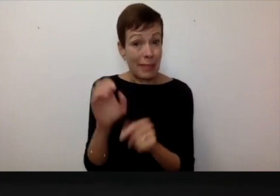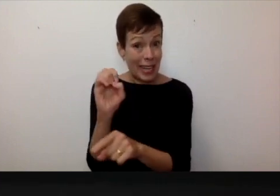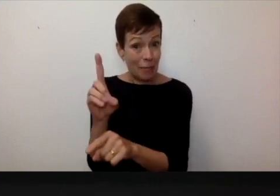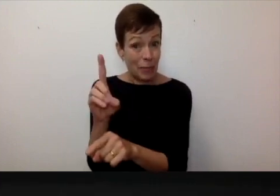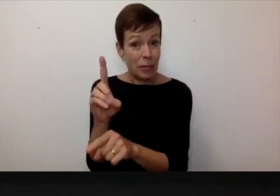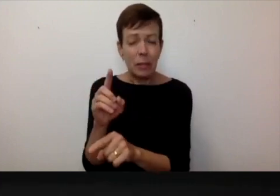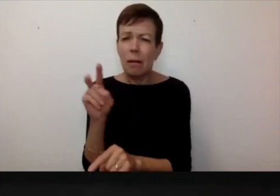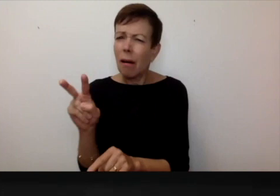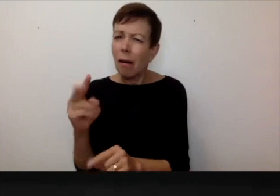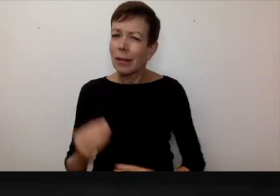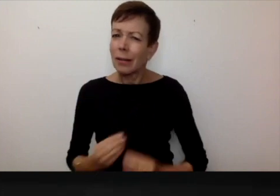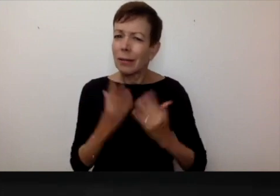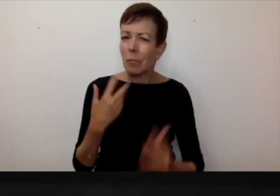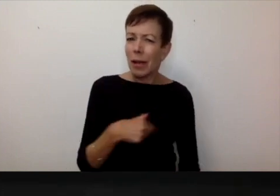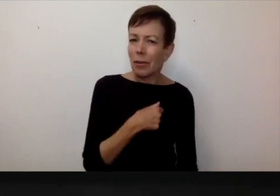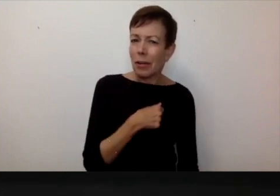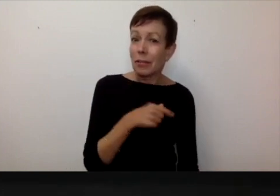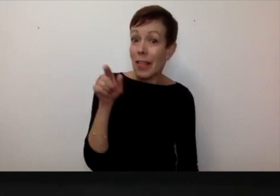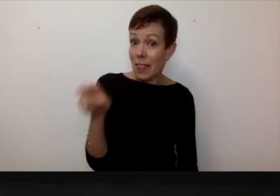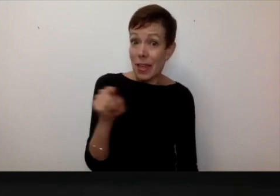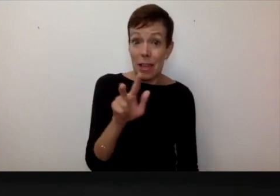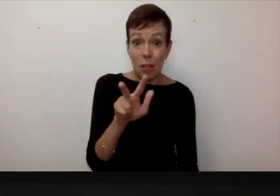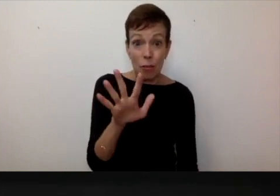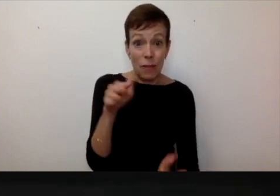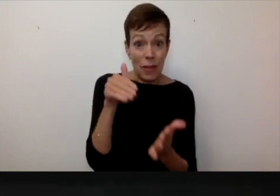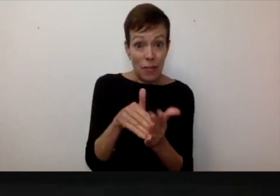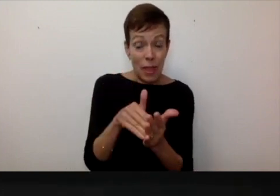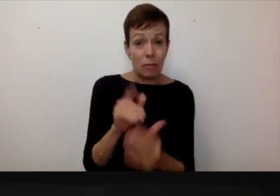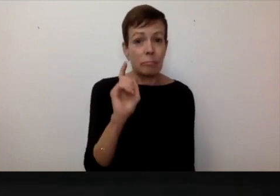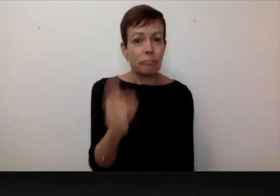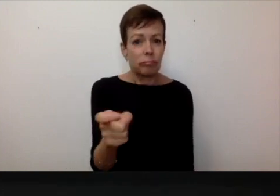every year for several years and so we took that as our inspiration